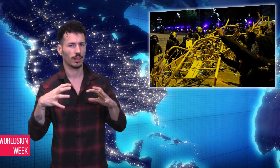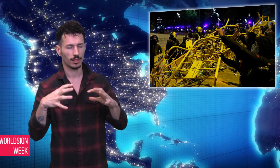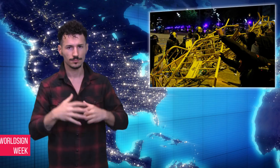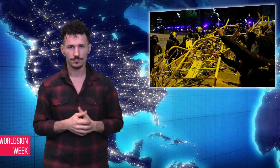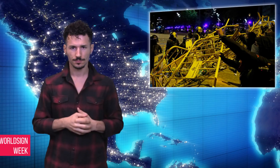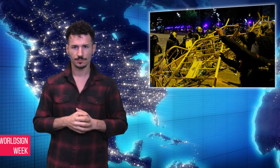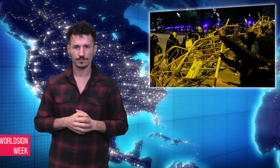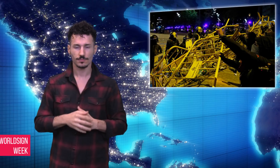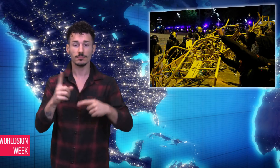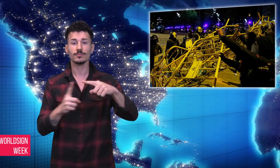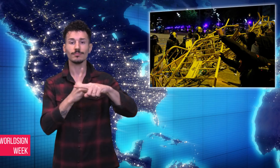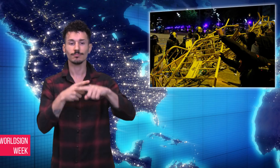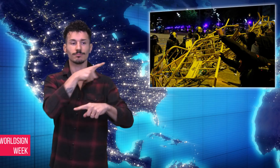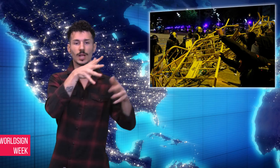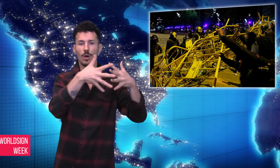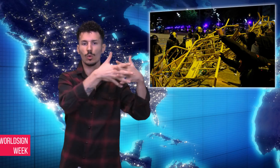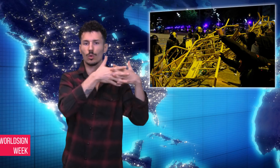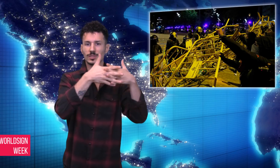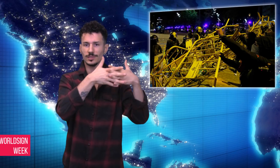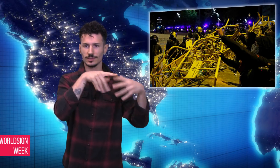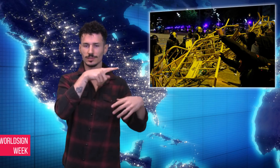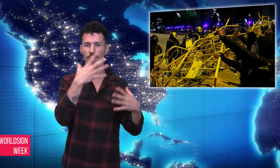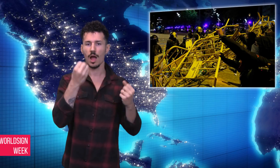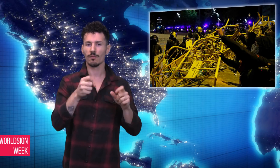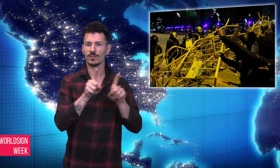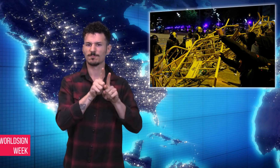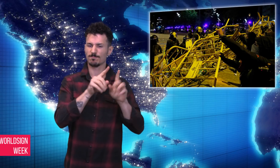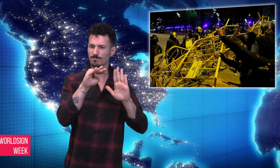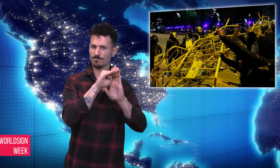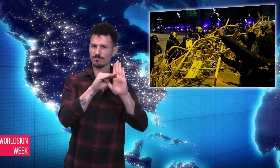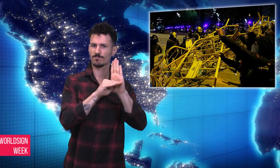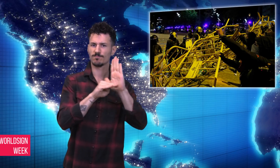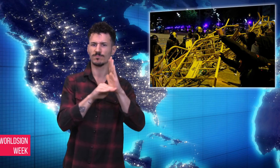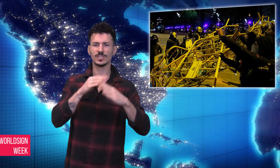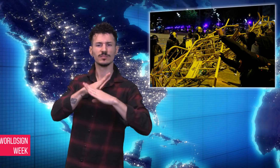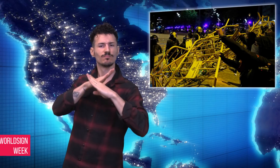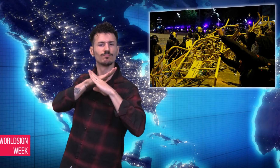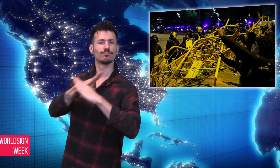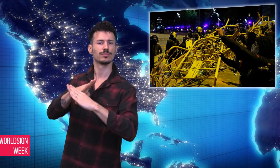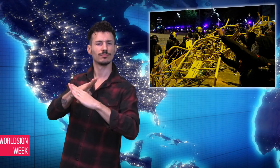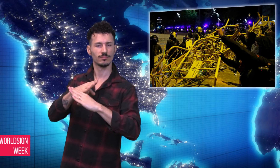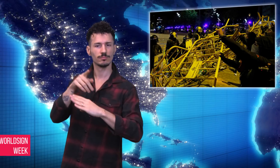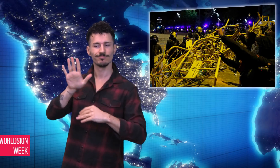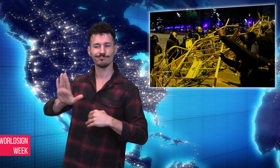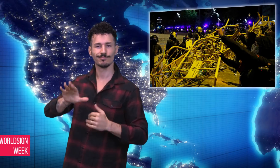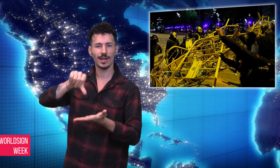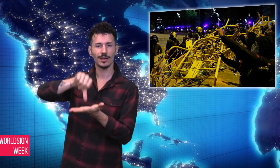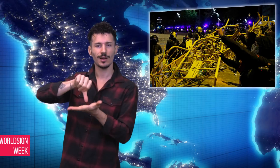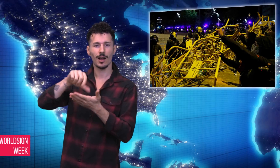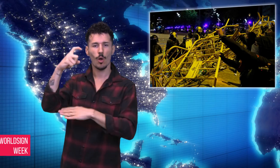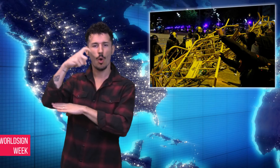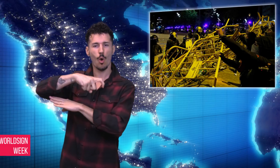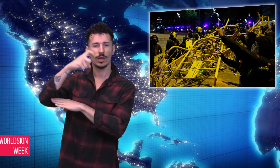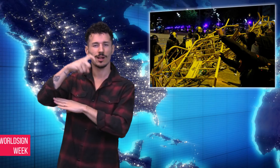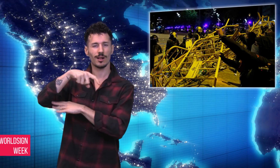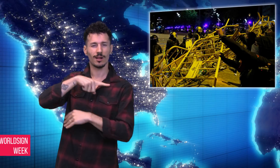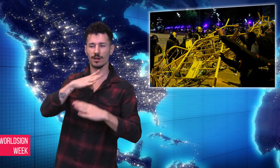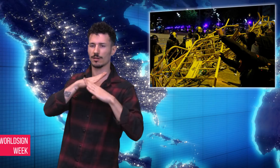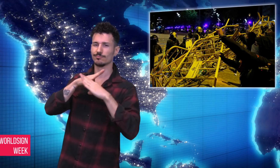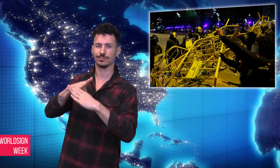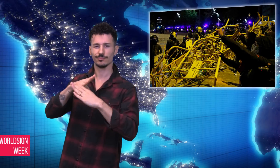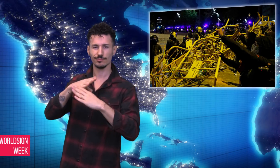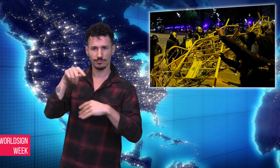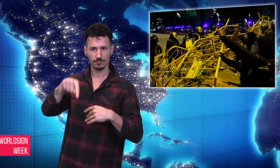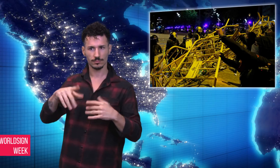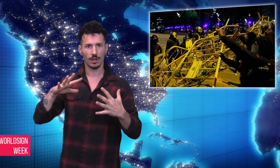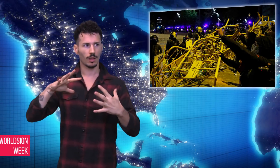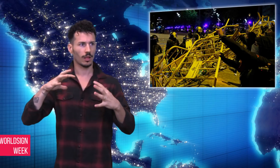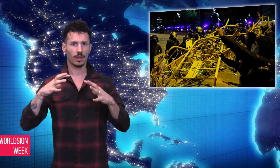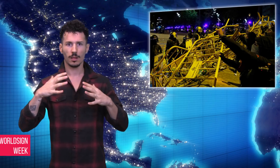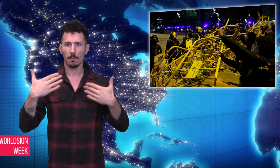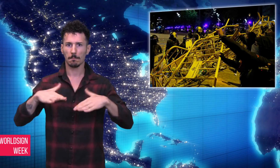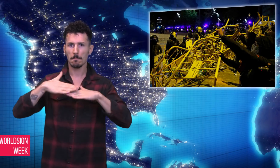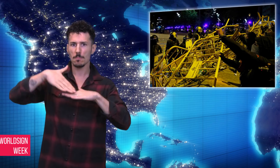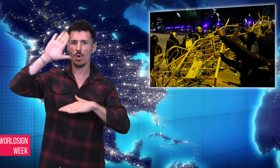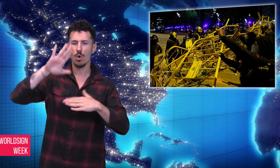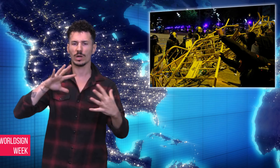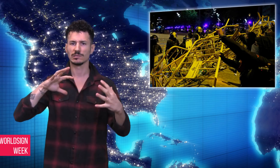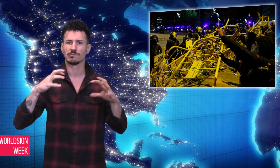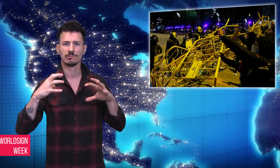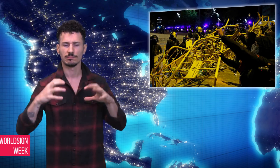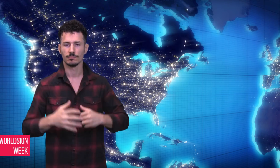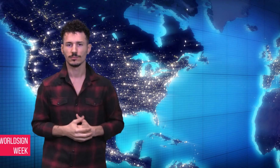contributed to the rise of tensions.